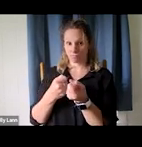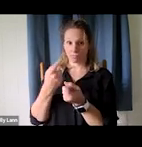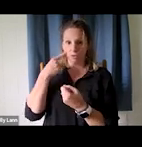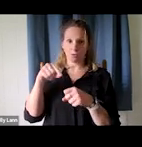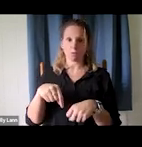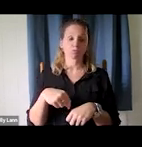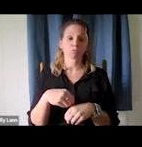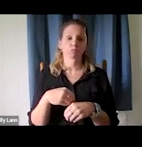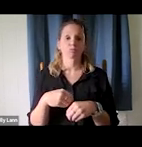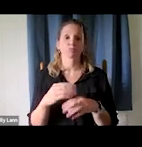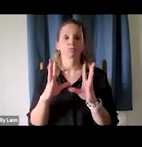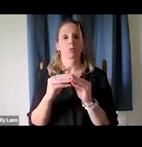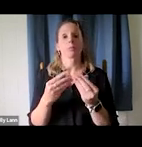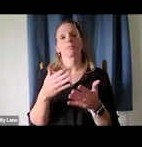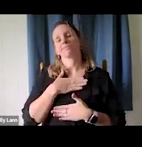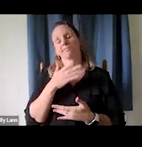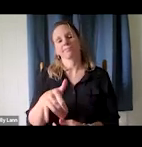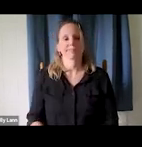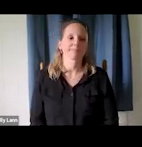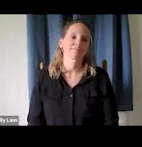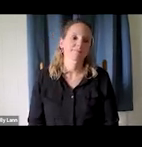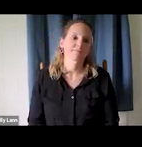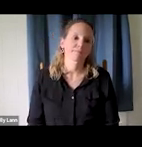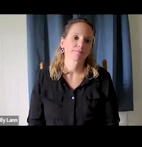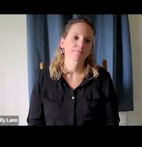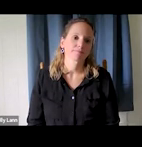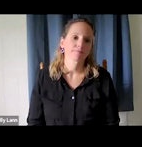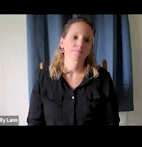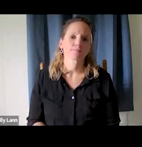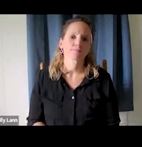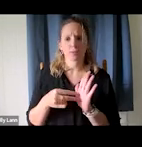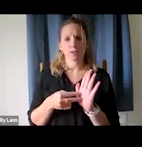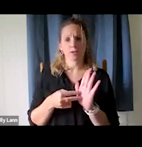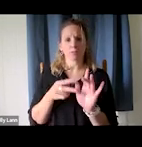We truly appreciate that. So the purposes and objectives.